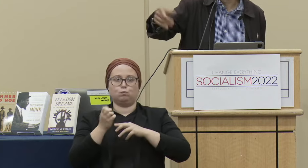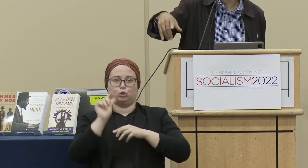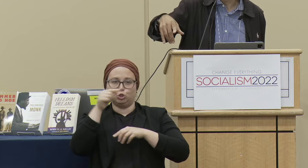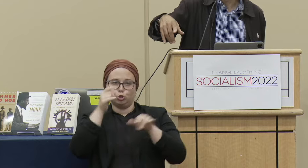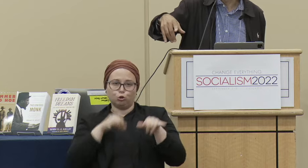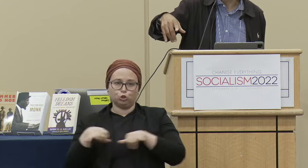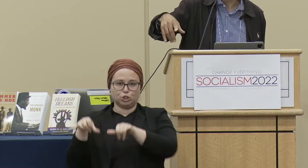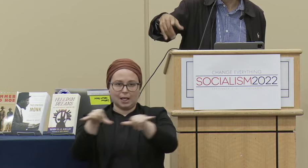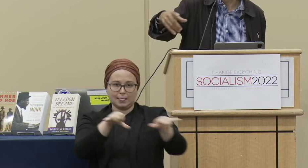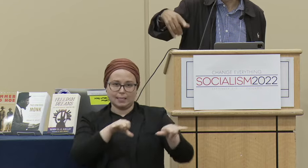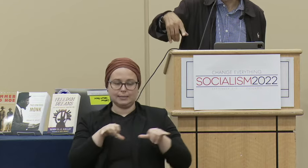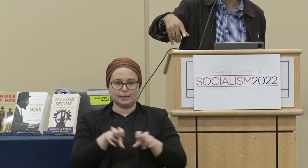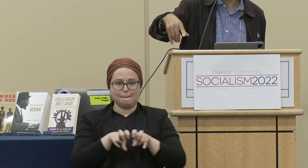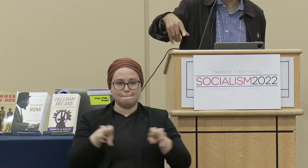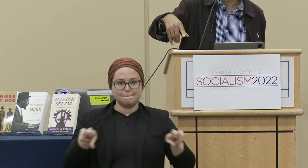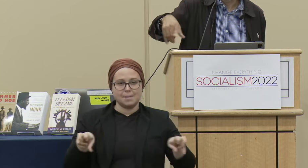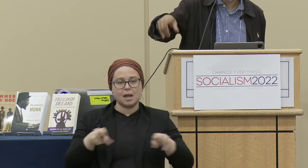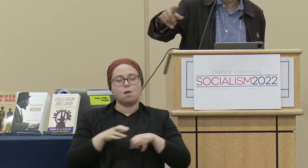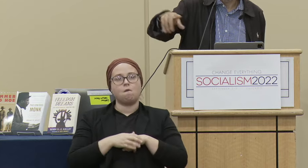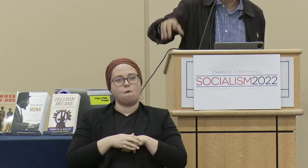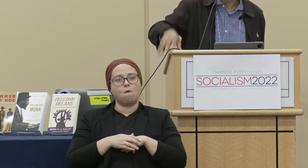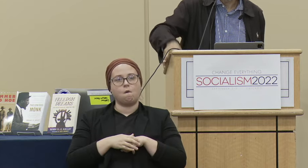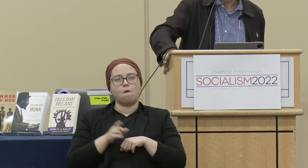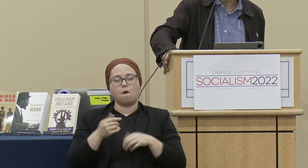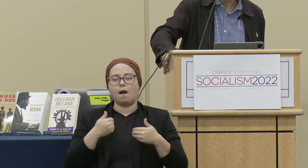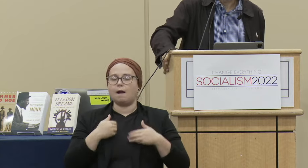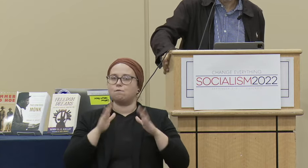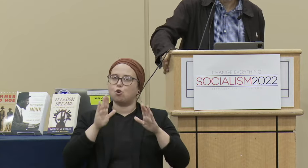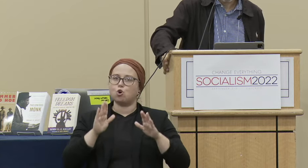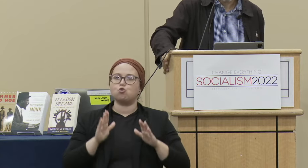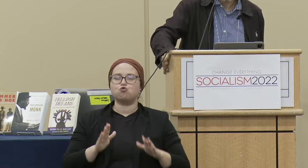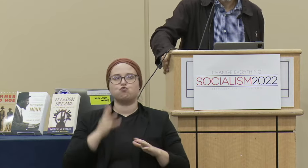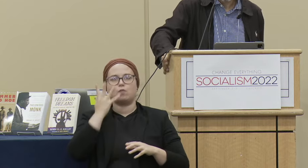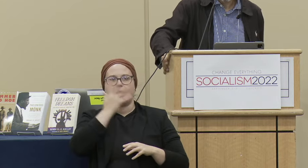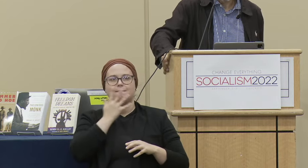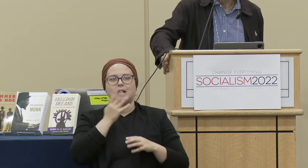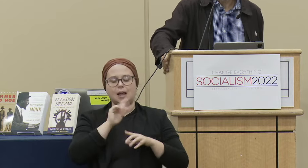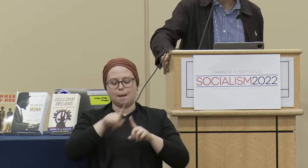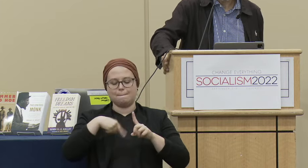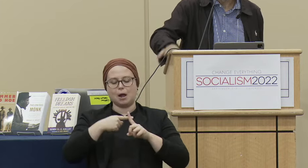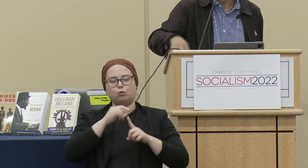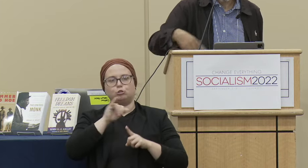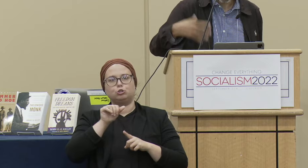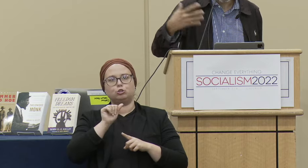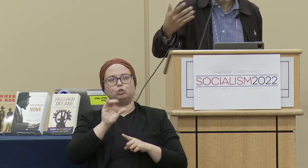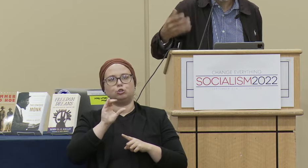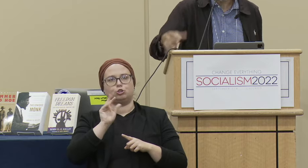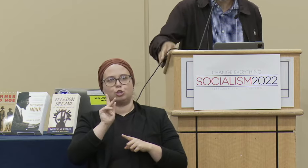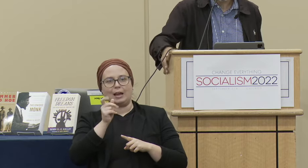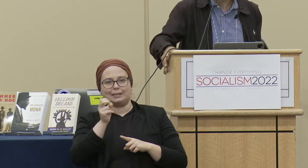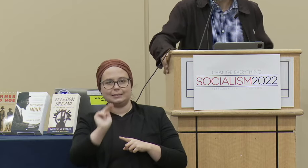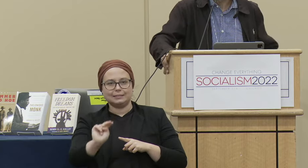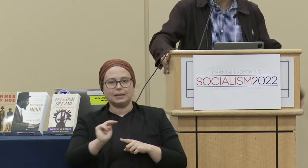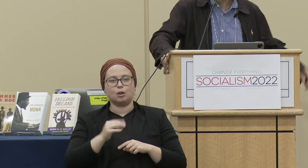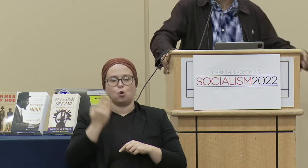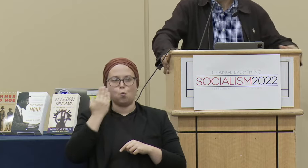ecosocialism panel with Kate, who by the way has a great piece in " The New Republic" about Jackson. I want to